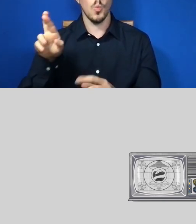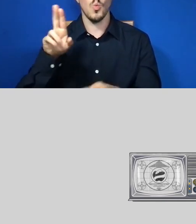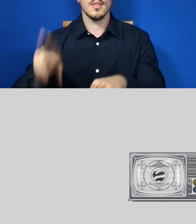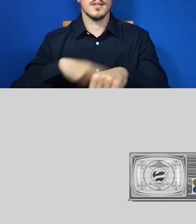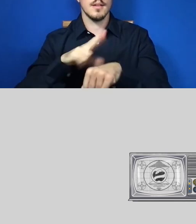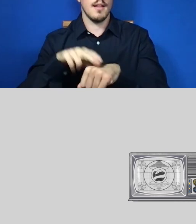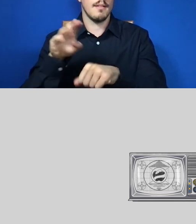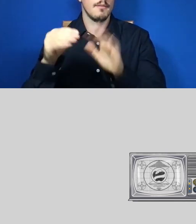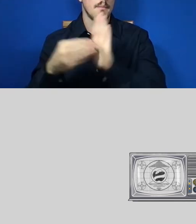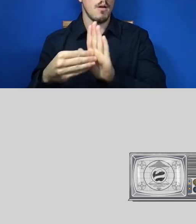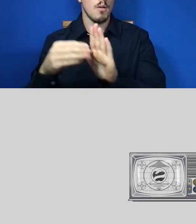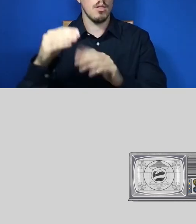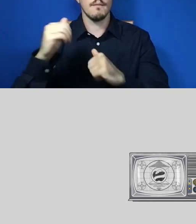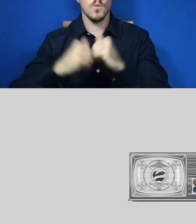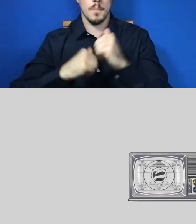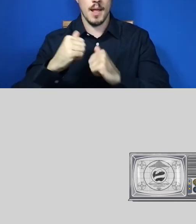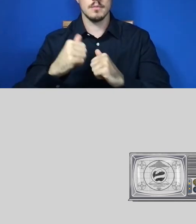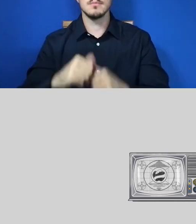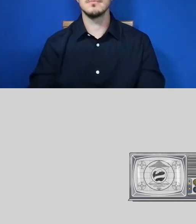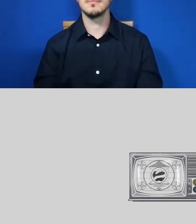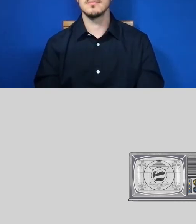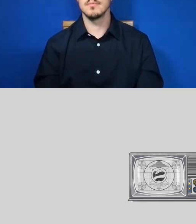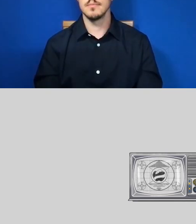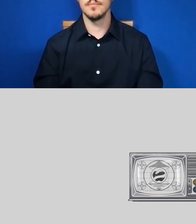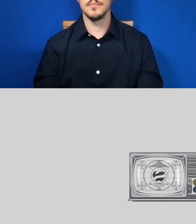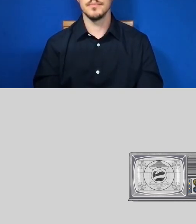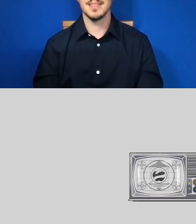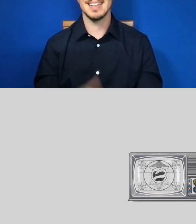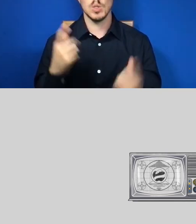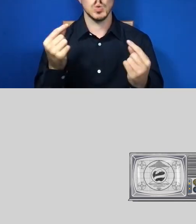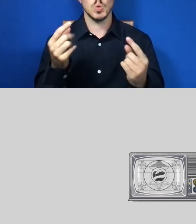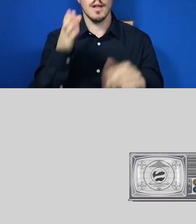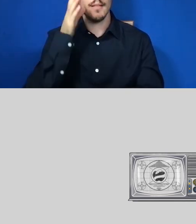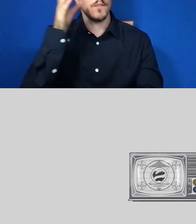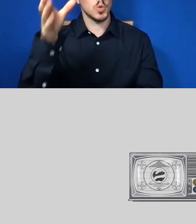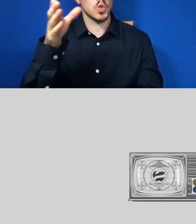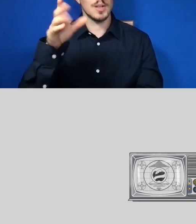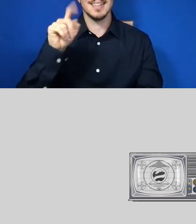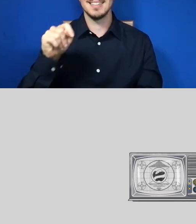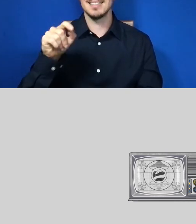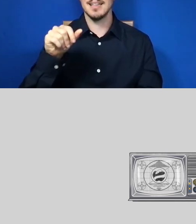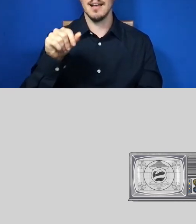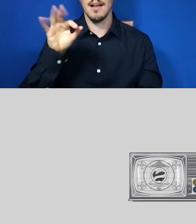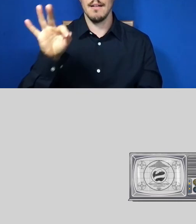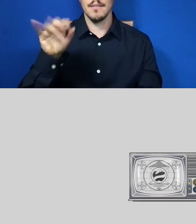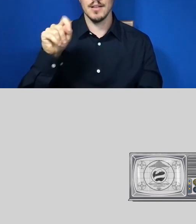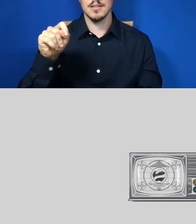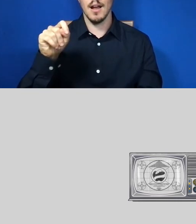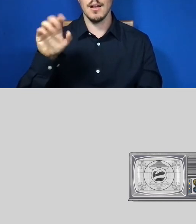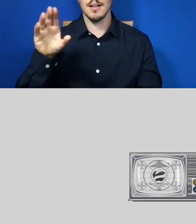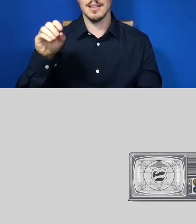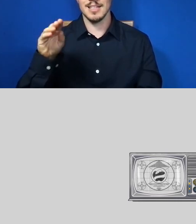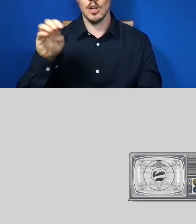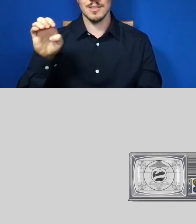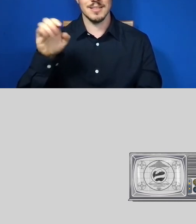And then, once you're done saving your model, in the future, all you have to do is just do tf.keras.models.load_model